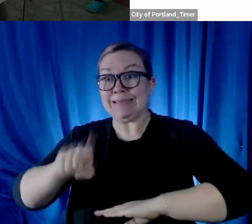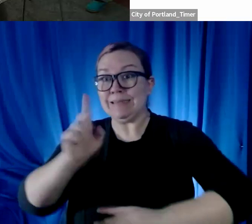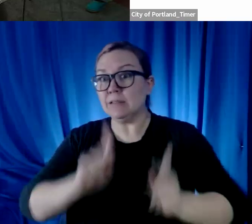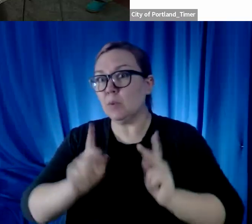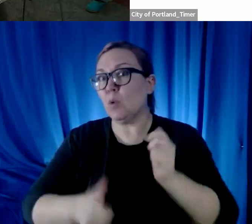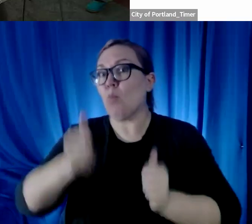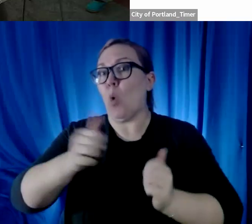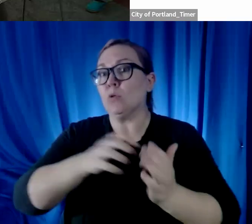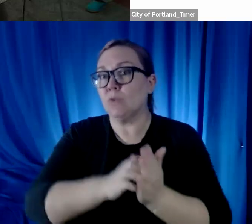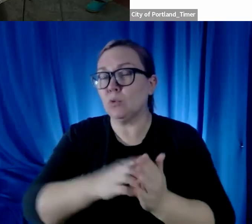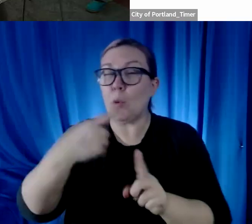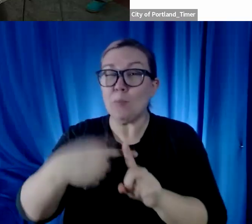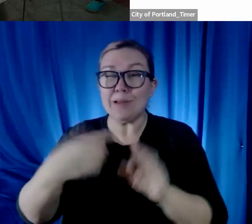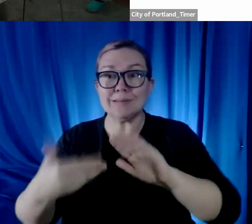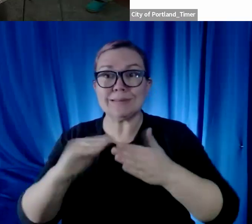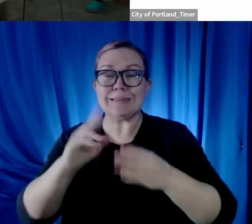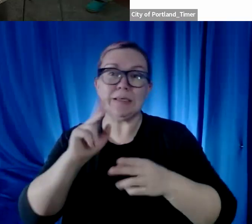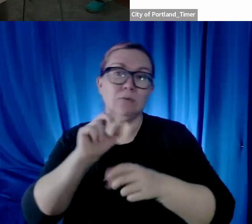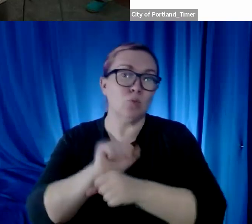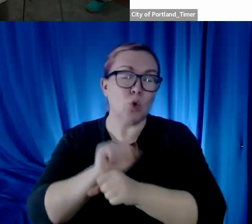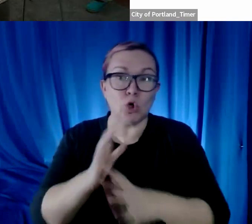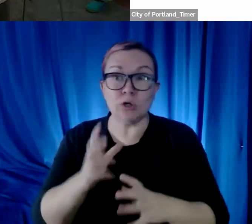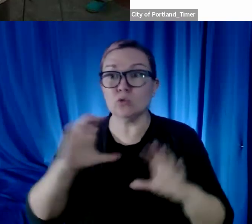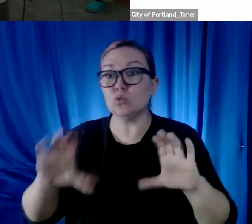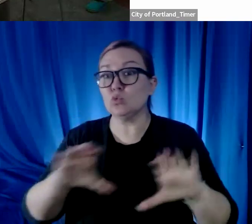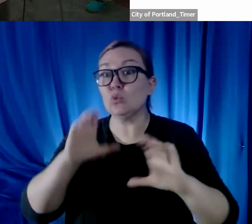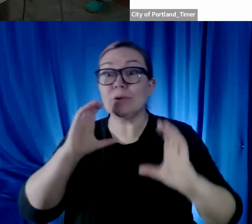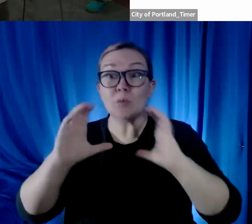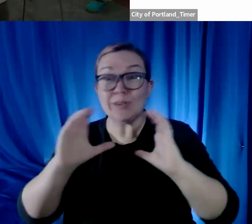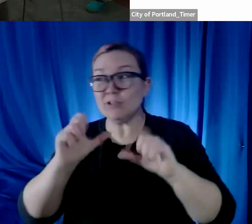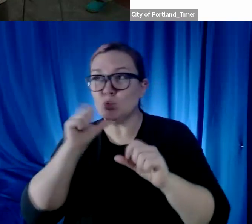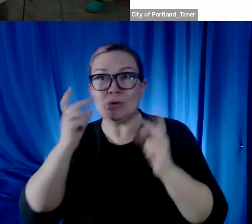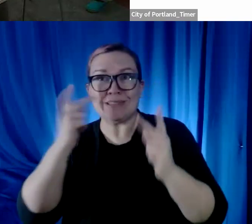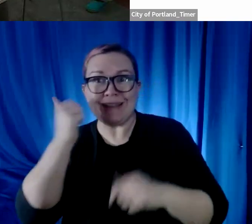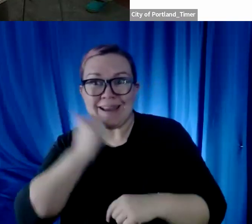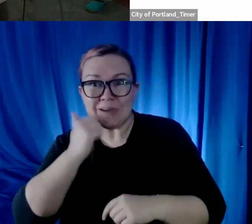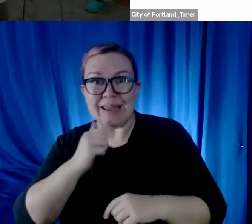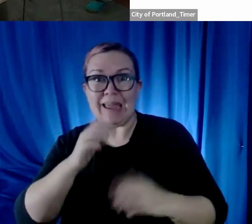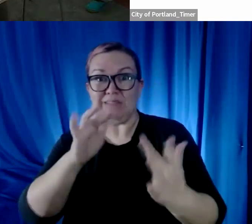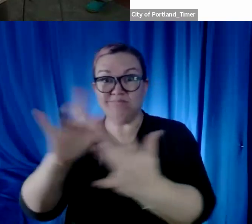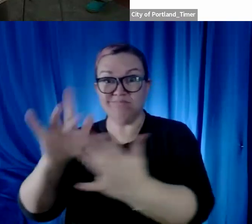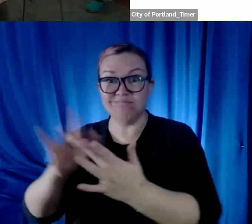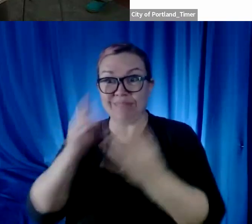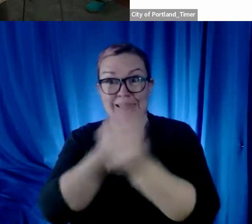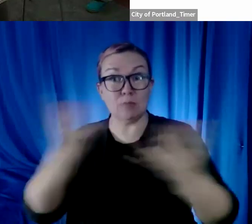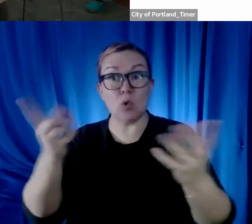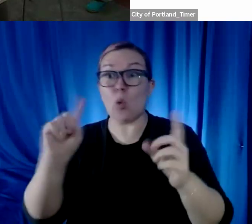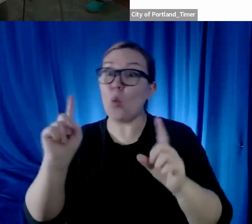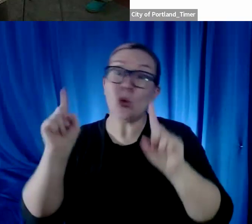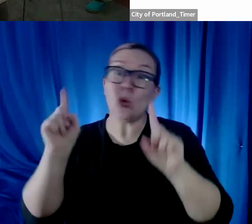The city workers we don't see, the folks who do the communications that actually touched every single person in this room tonight and told them where to come and how to be engaged.